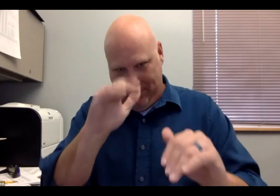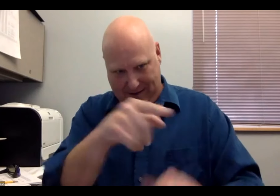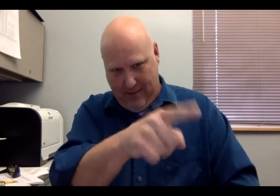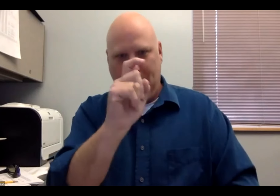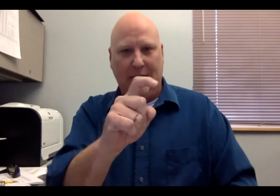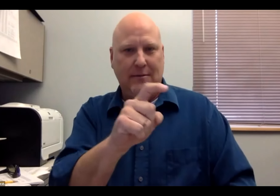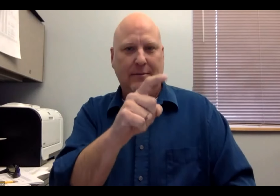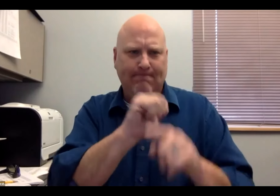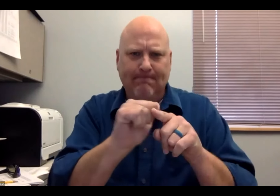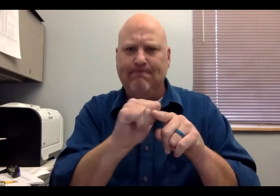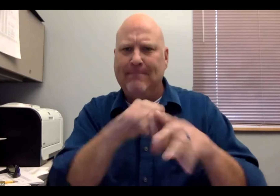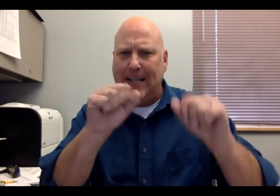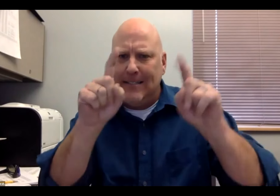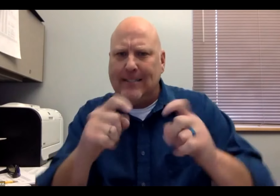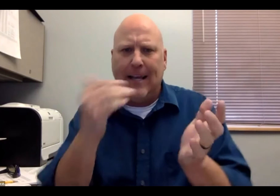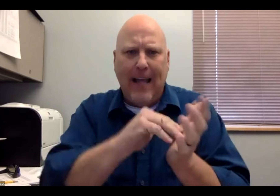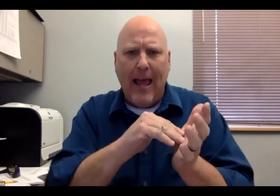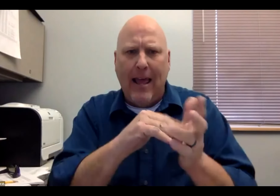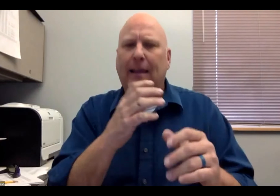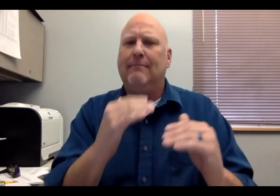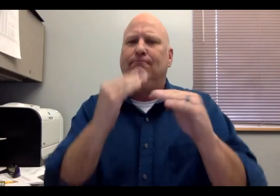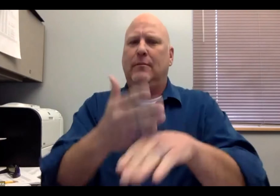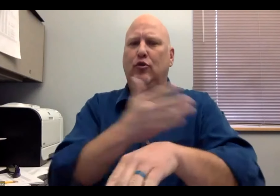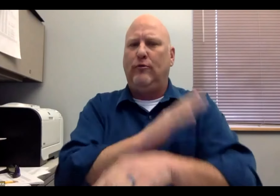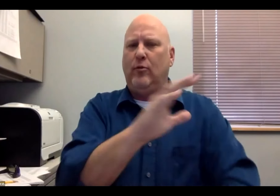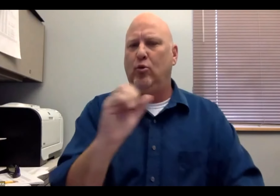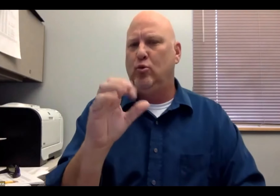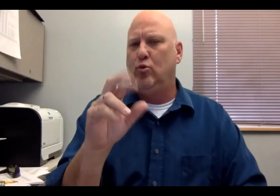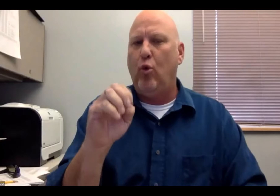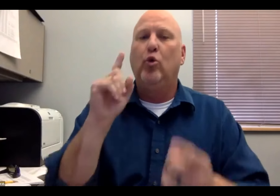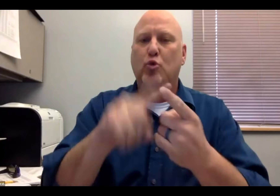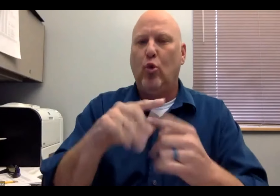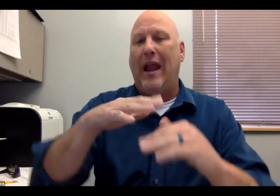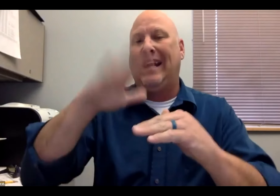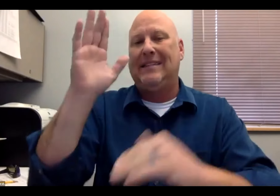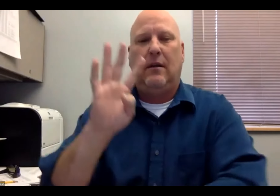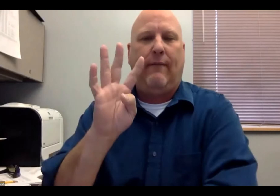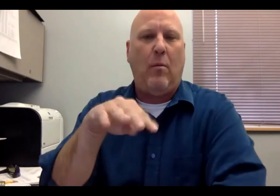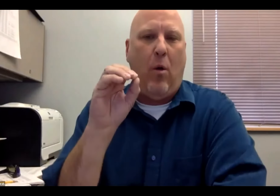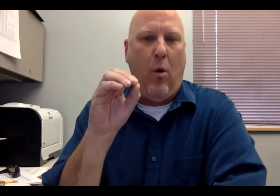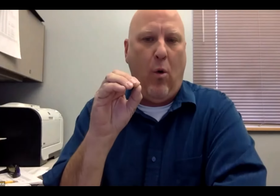interpreter, we do expect them to continue with training, advancement and improve the